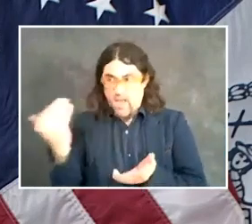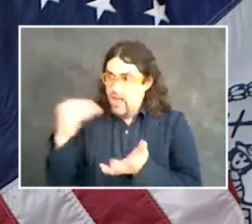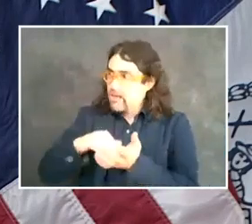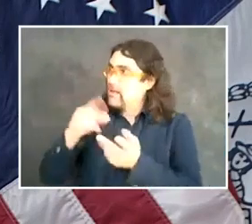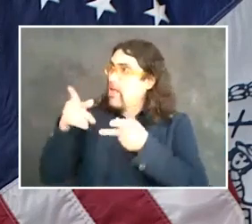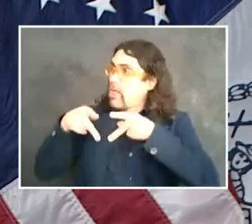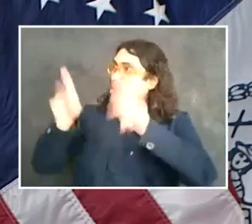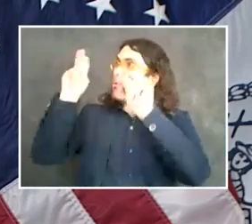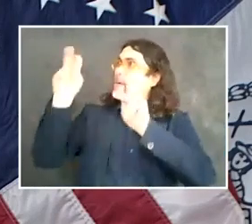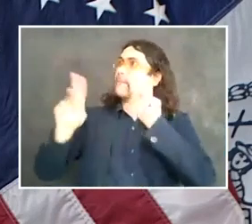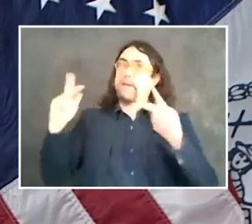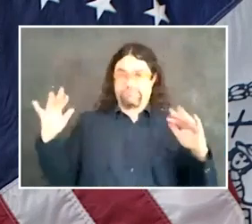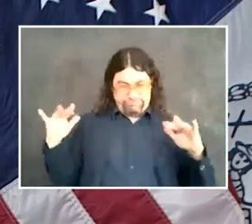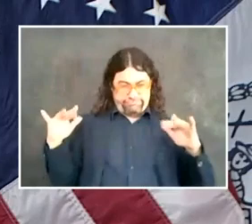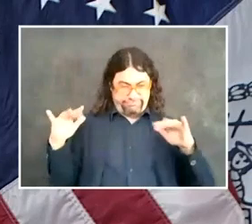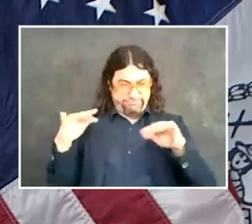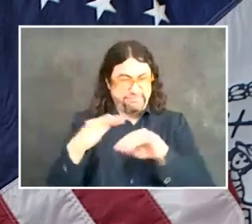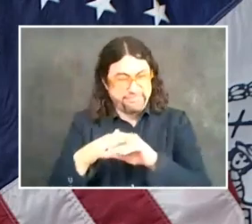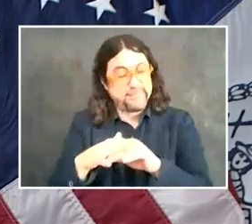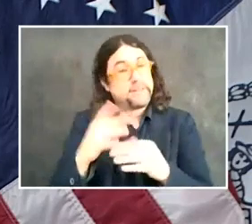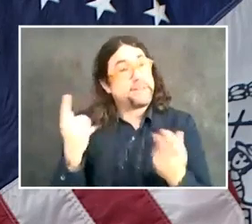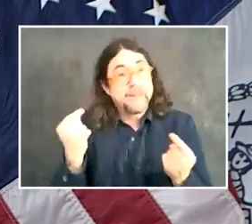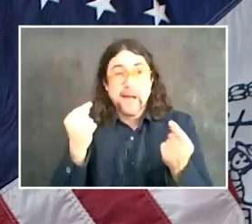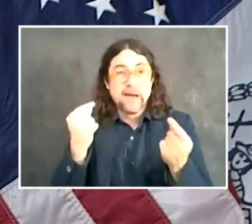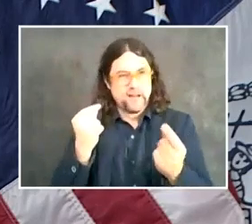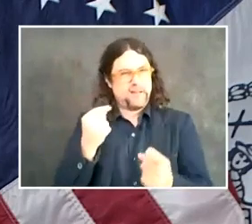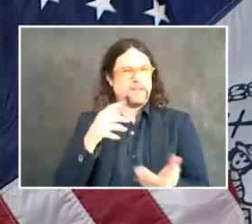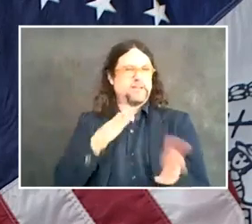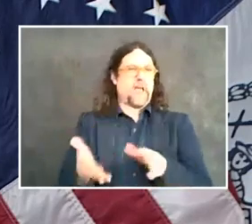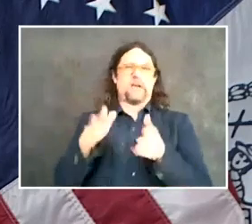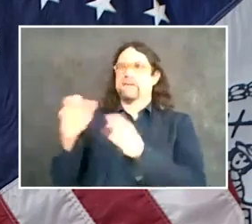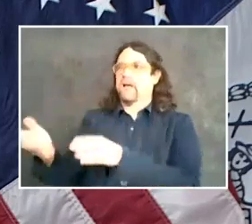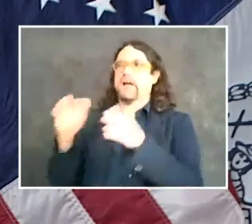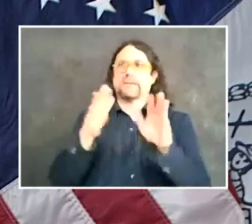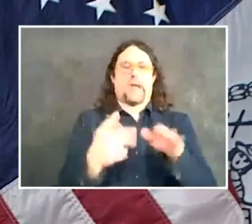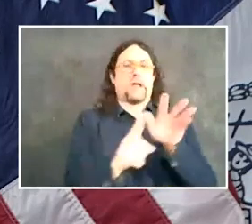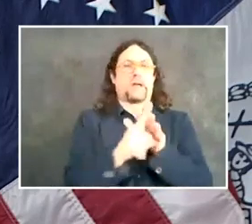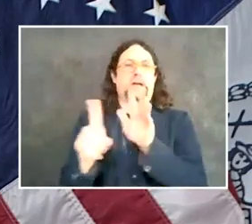AND IMPORTANT QUESTION ABOUT WHAT CAN WE DO FOR EVERY DAY